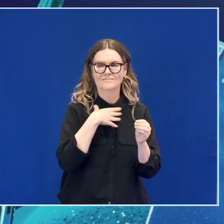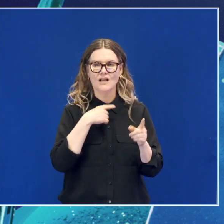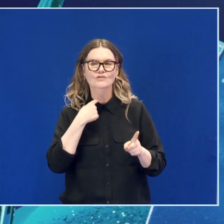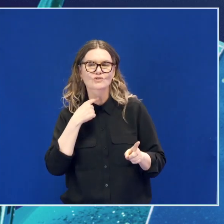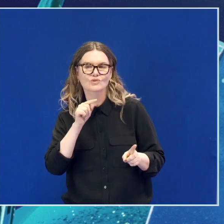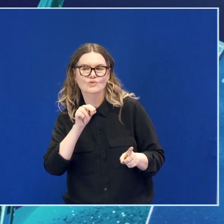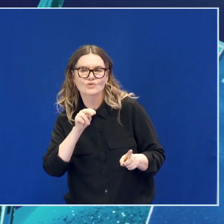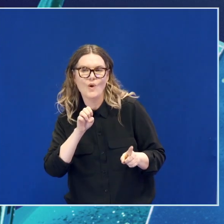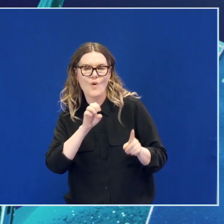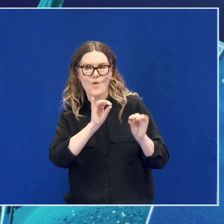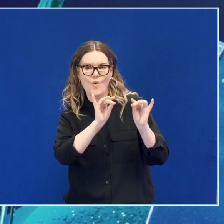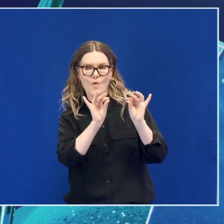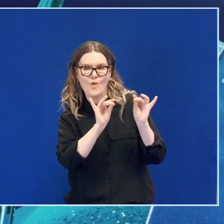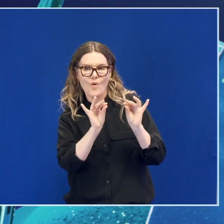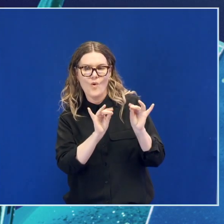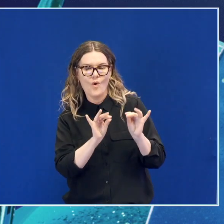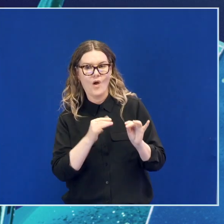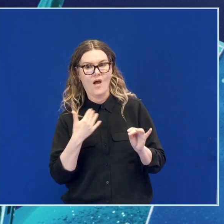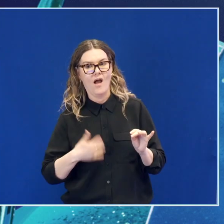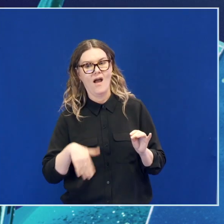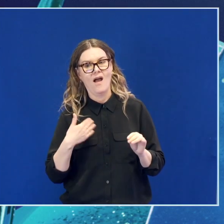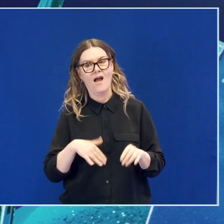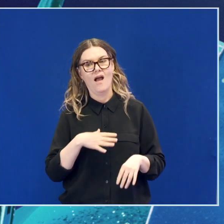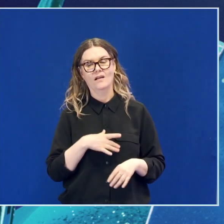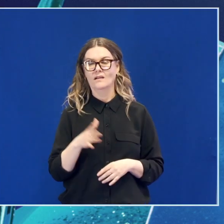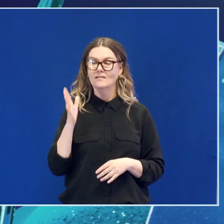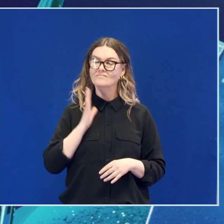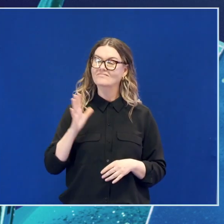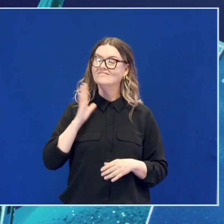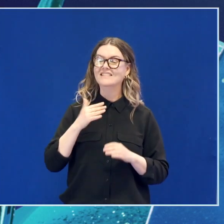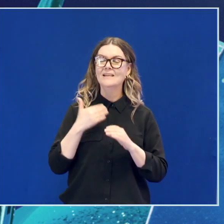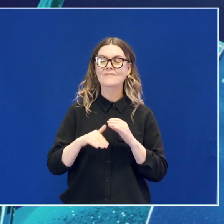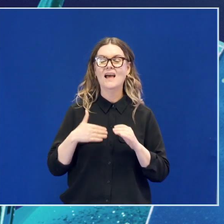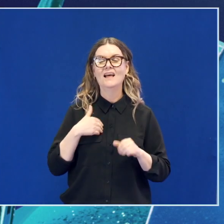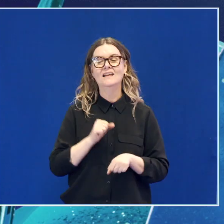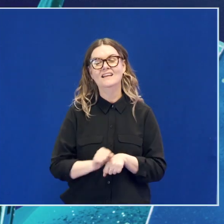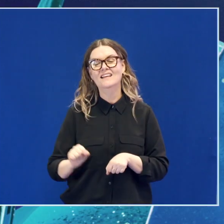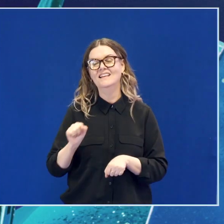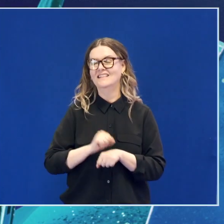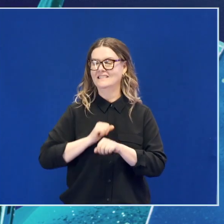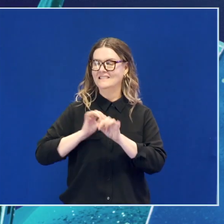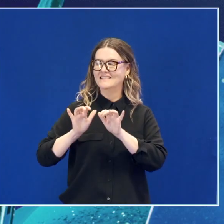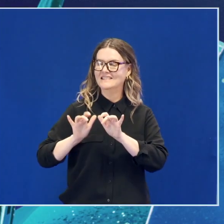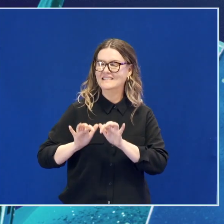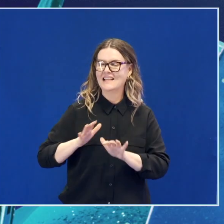for 30 years is writing emails. It takes me much longer to write an email than other colleagues.